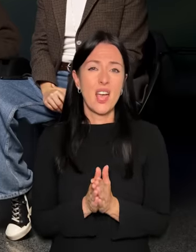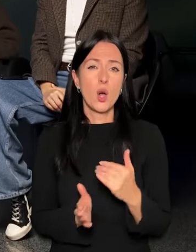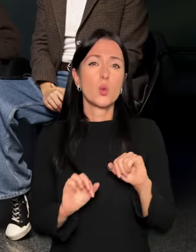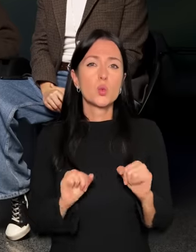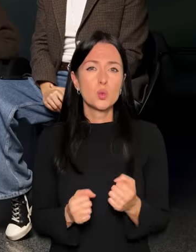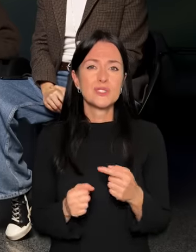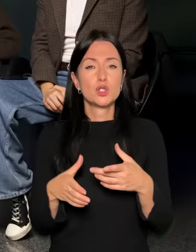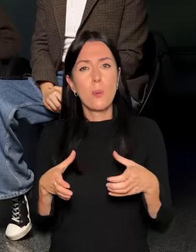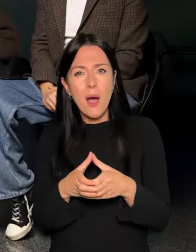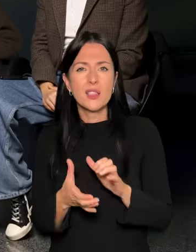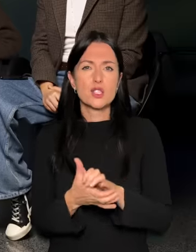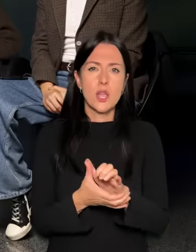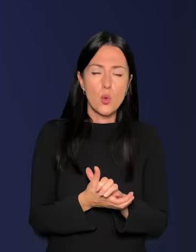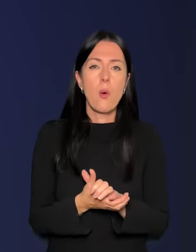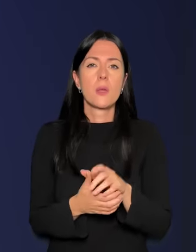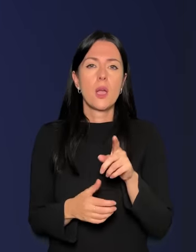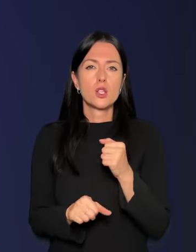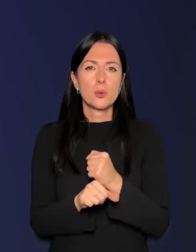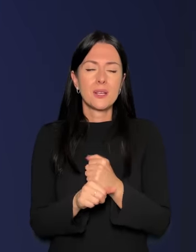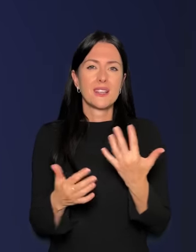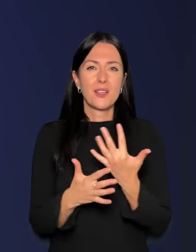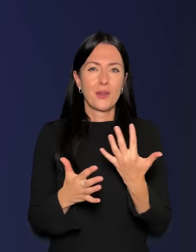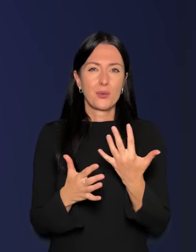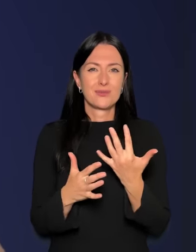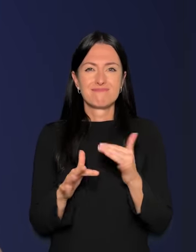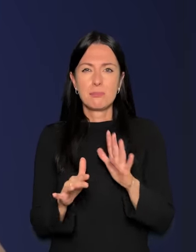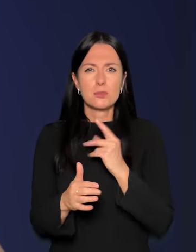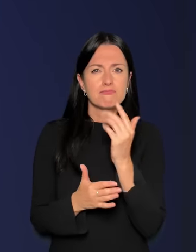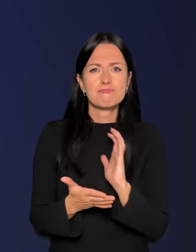My team and acquaintances launched a fundraising campaign